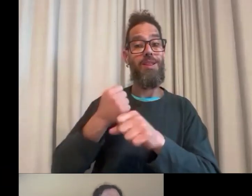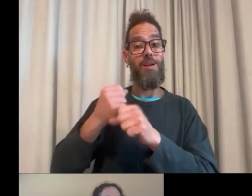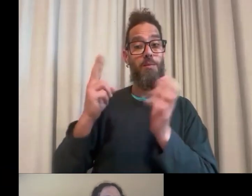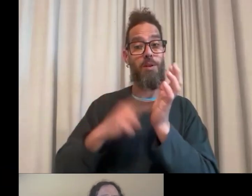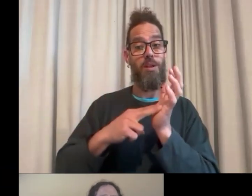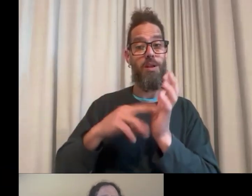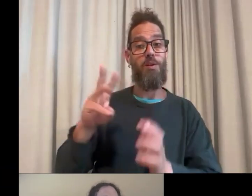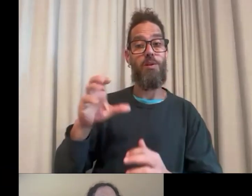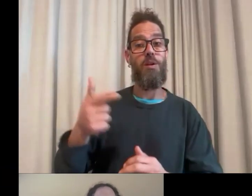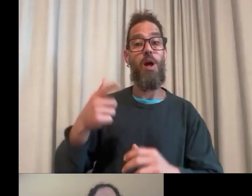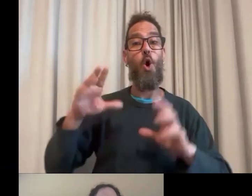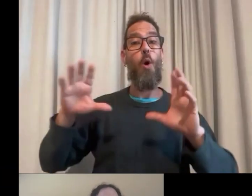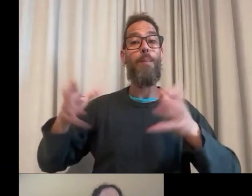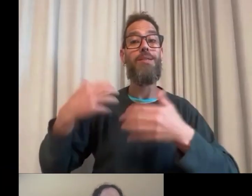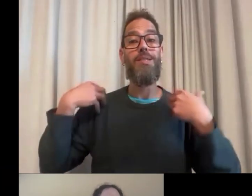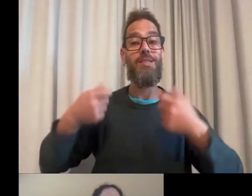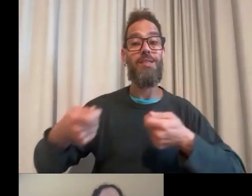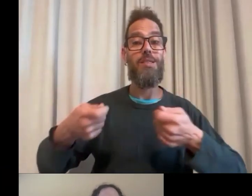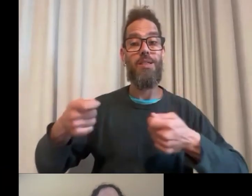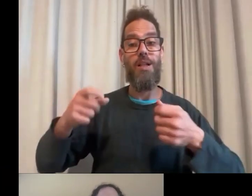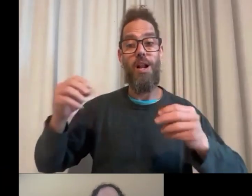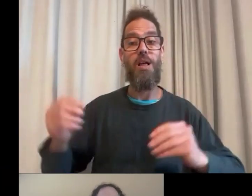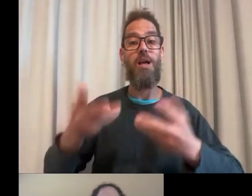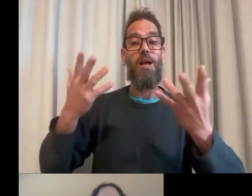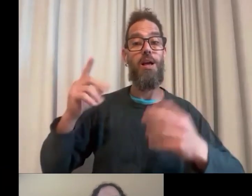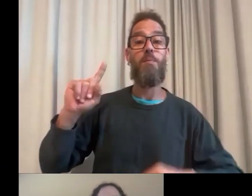the first government to legally mandate WCAG conformance